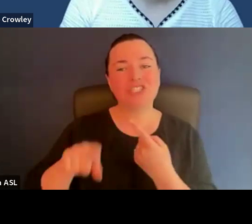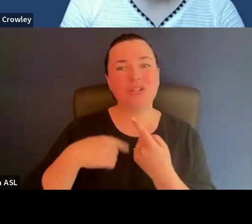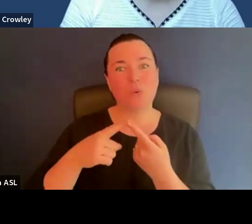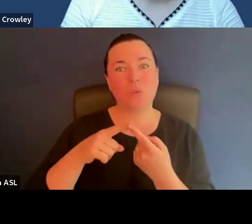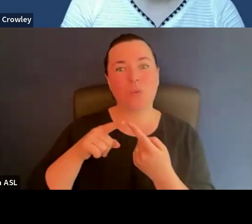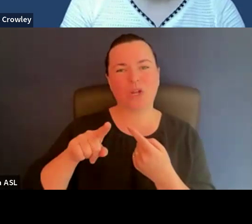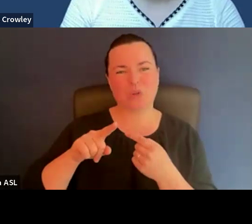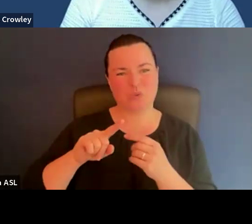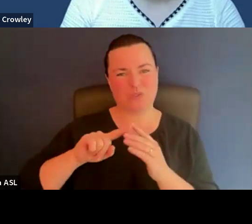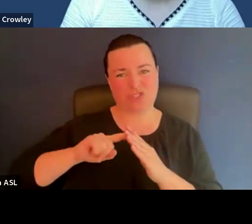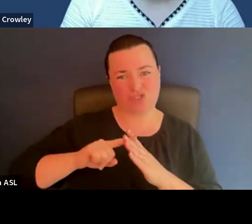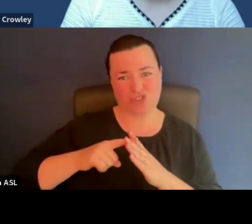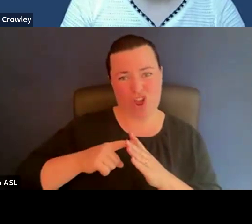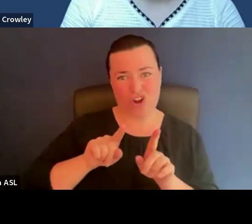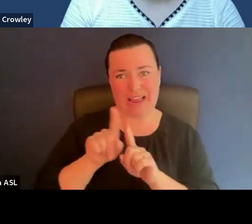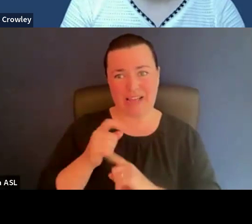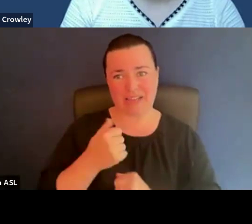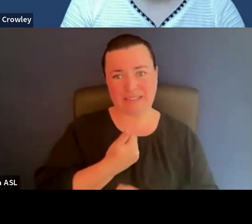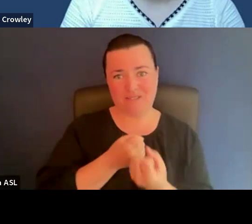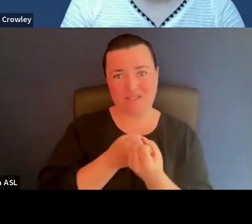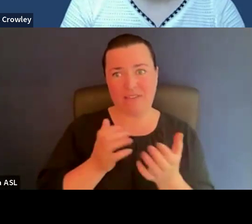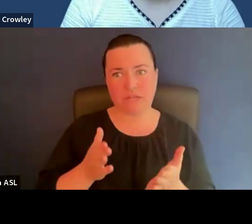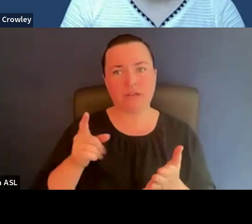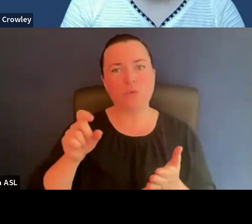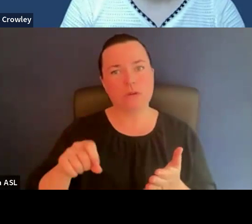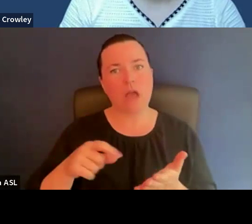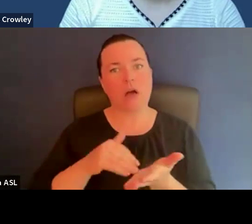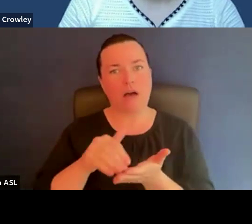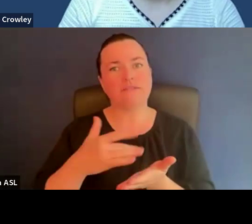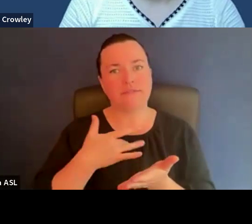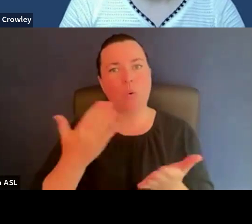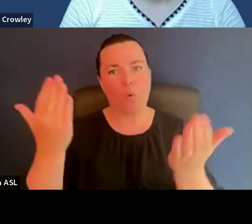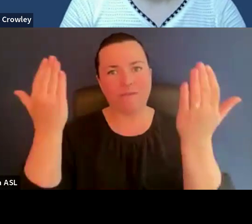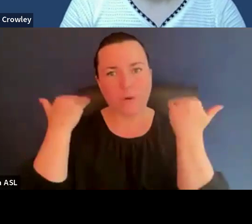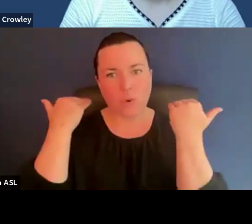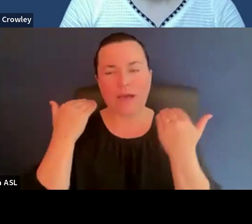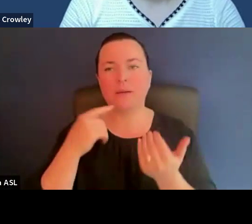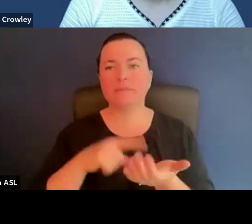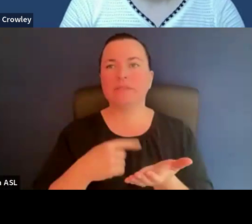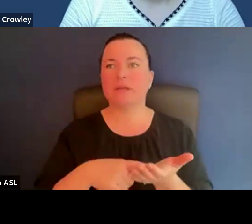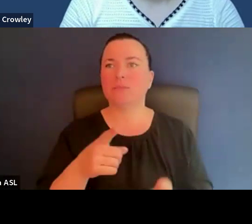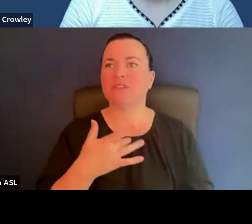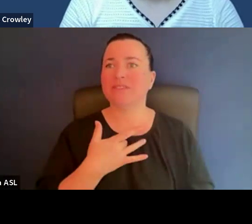things can seem really overwhelming, and you think that to be a self-advocate you have to tackle some big issue